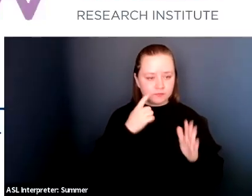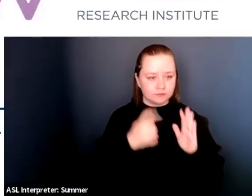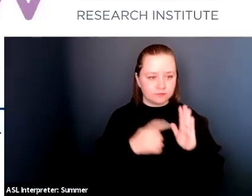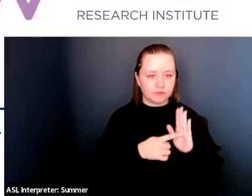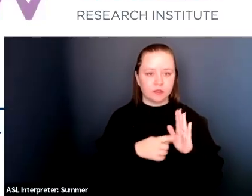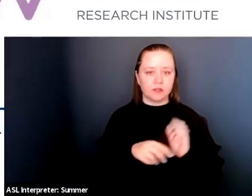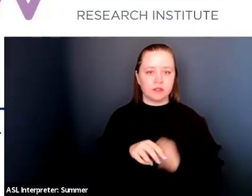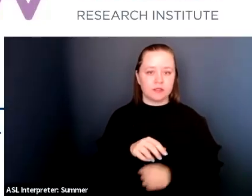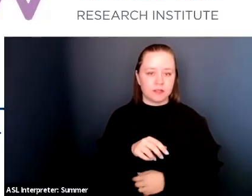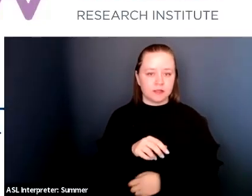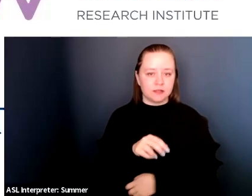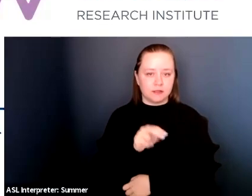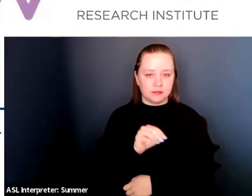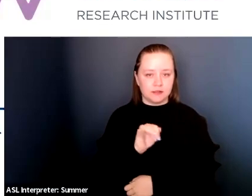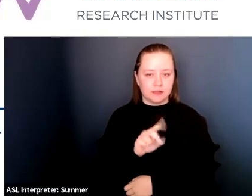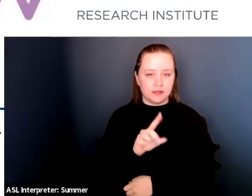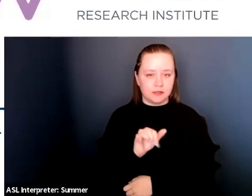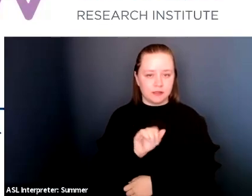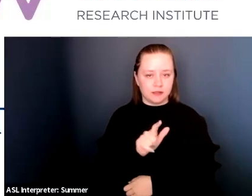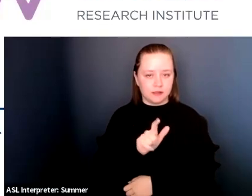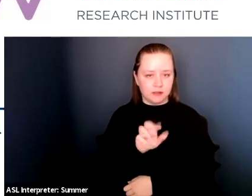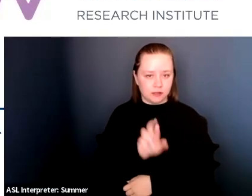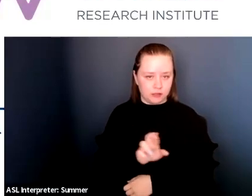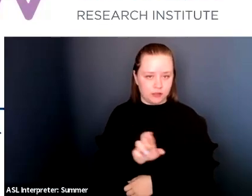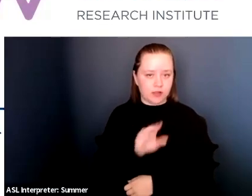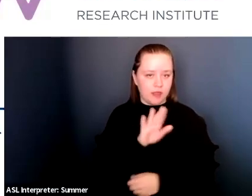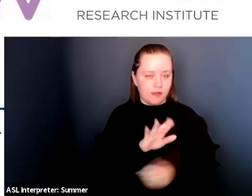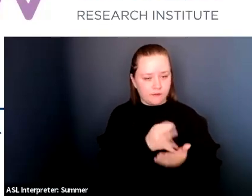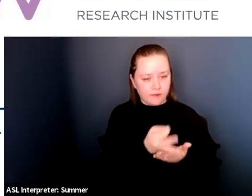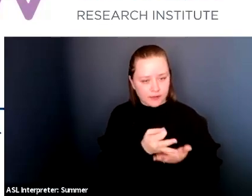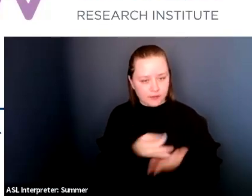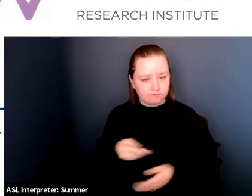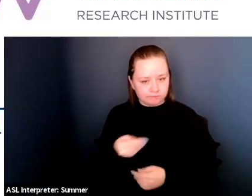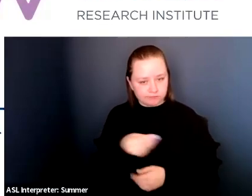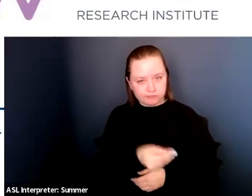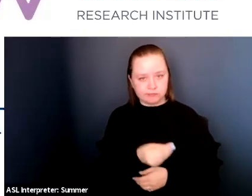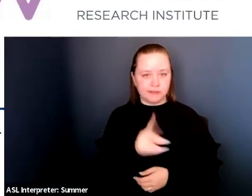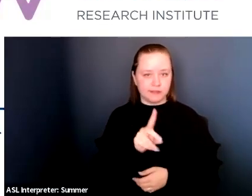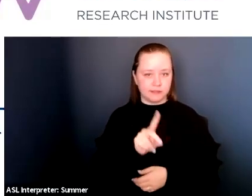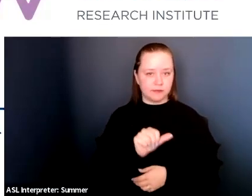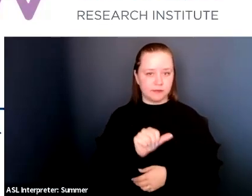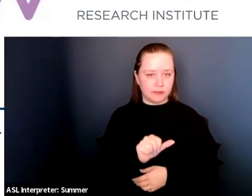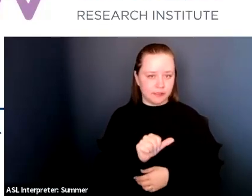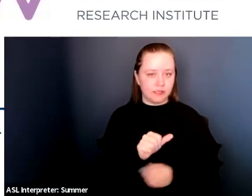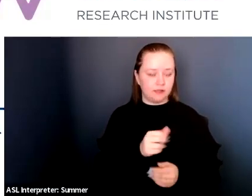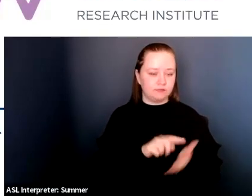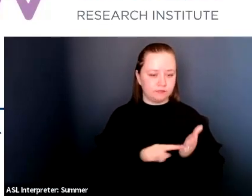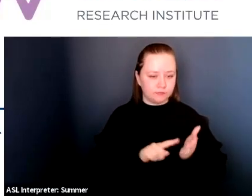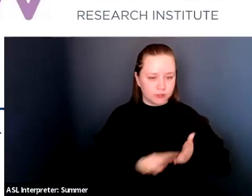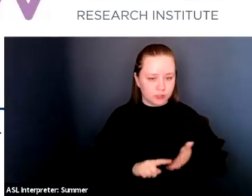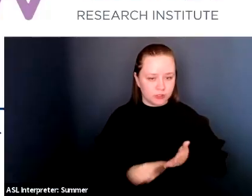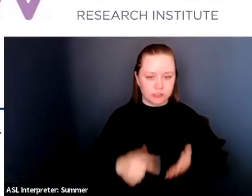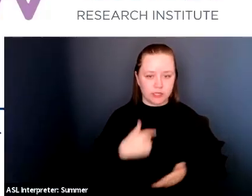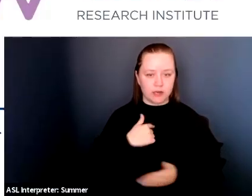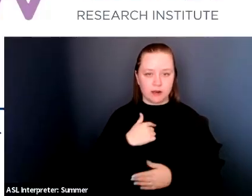their funding of the National Center for Disability and Pregnancy Research. I am at one of the many institutions that works with